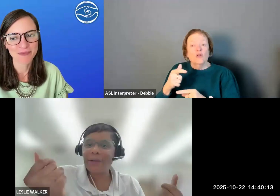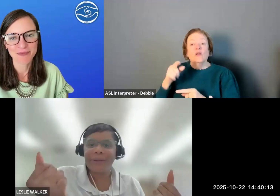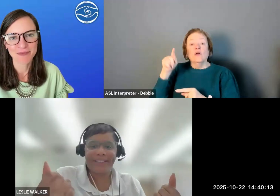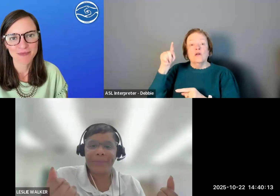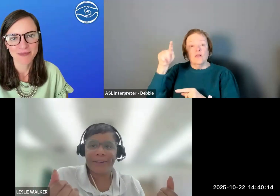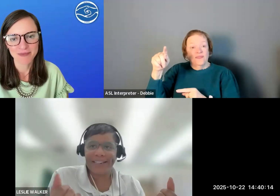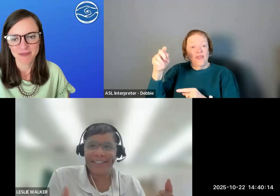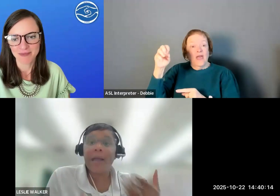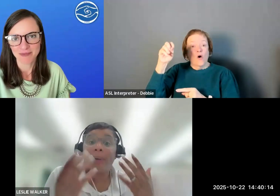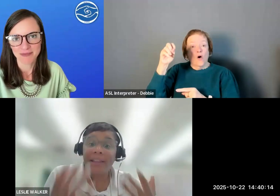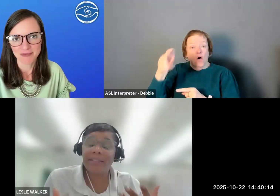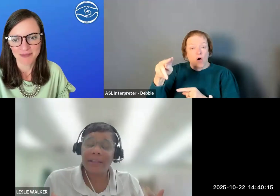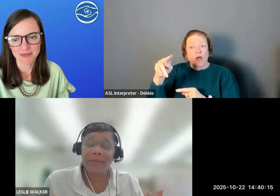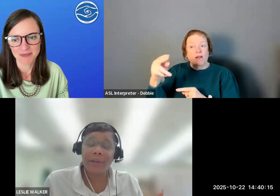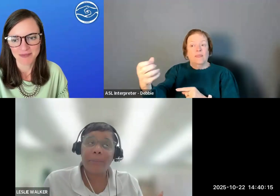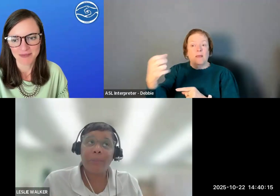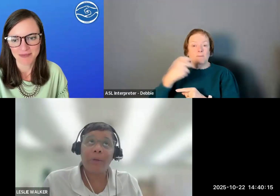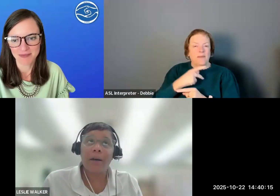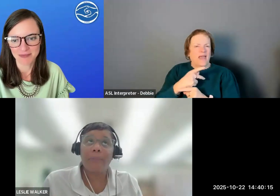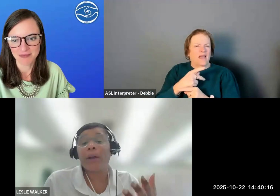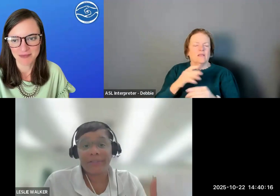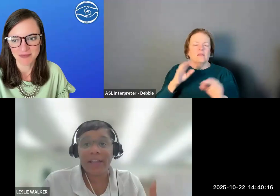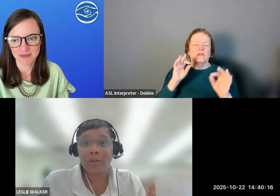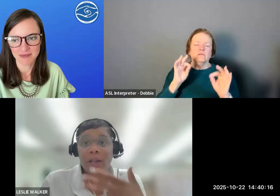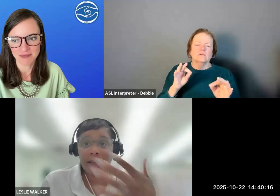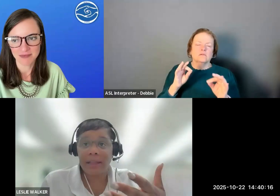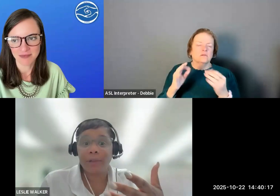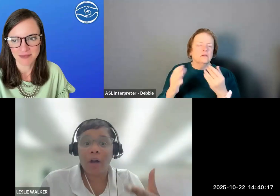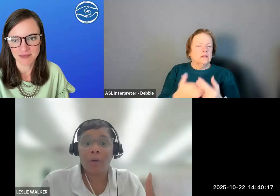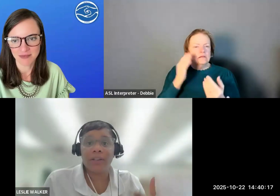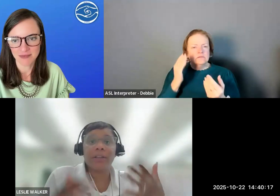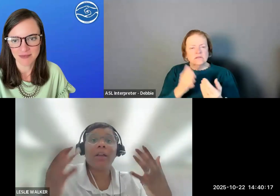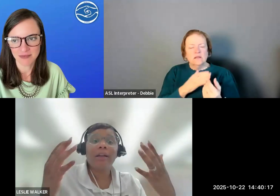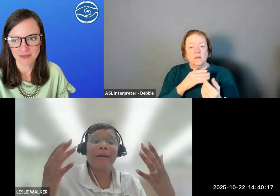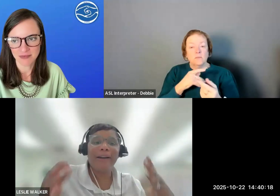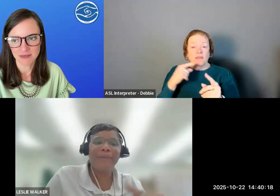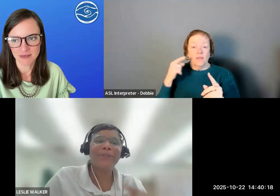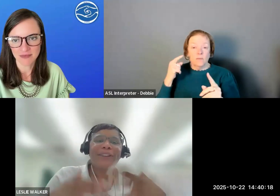and it was simple and easy. But the point of that story, because I am long-winded,